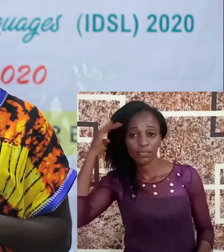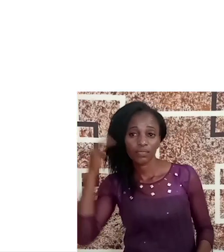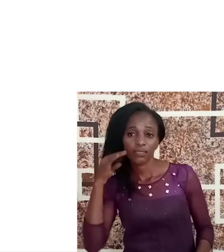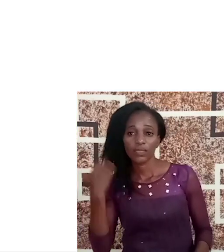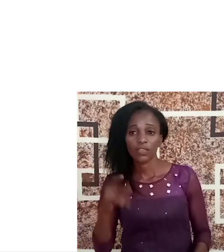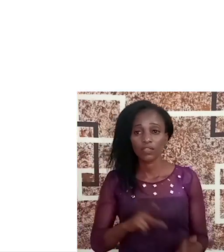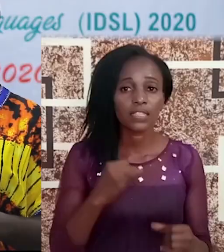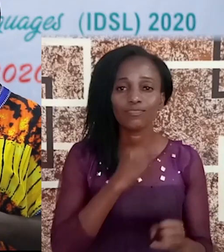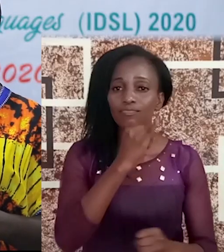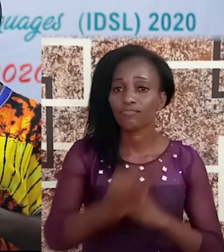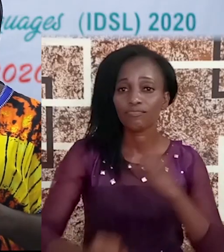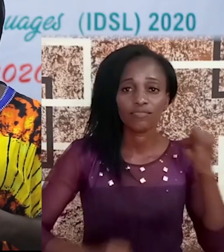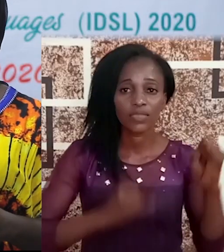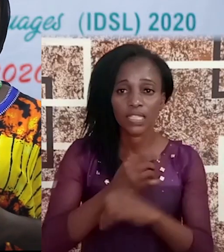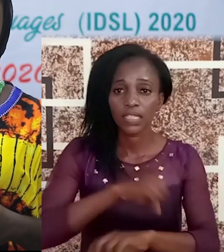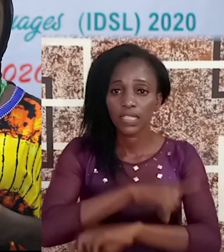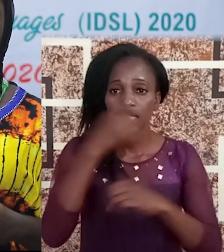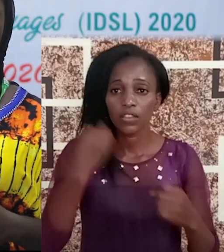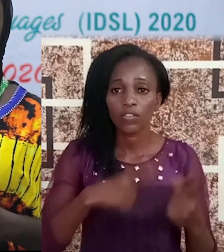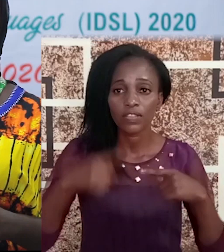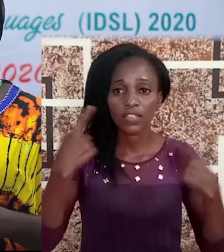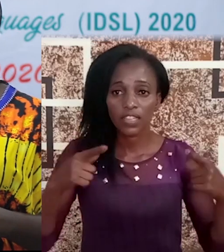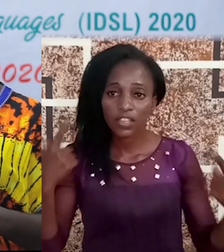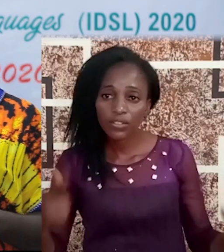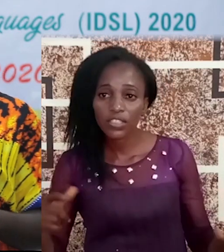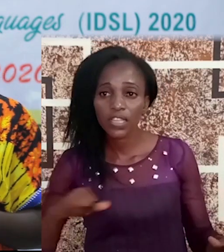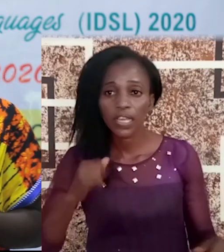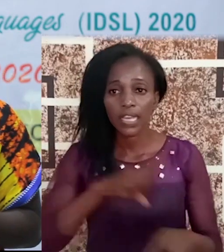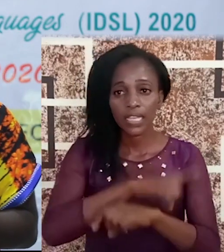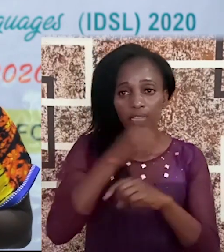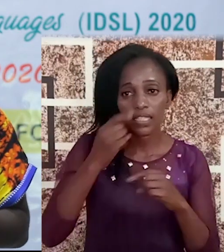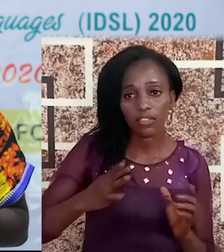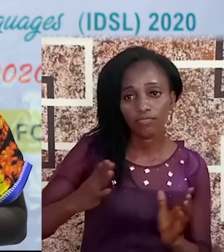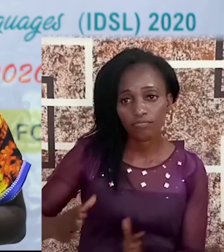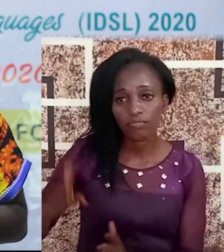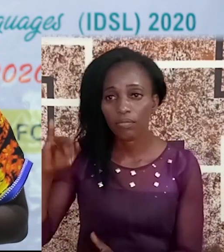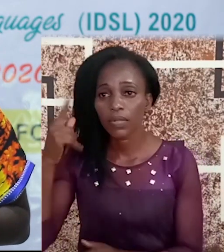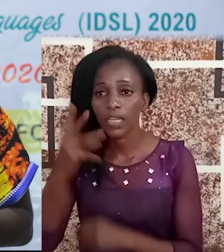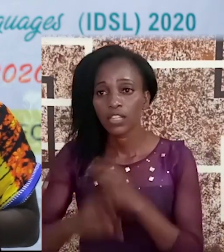Today is the International Day of Sign Languages, a day set aside by the World Federation of